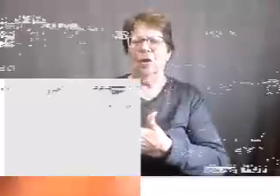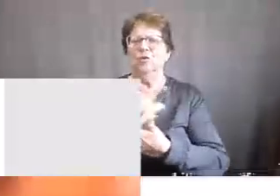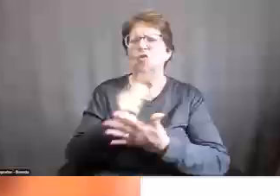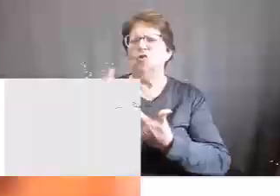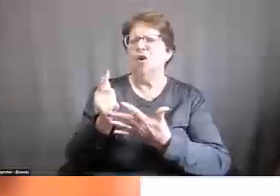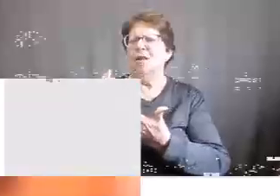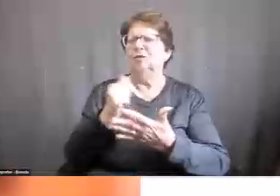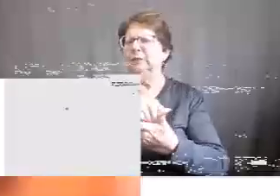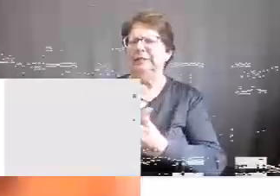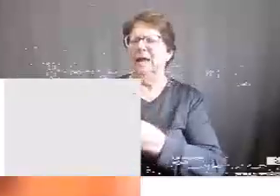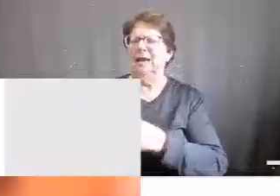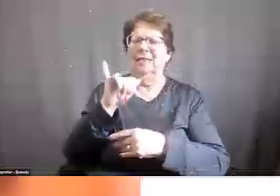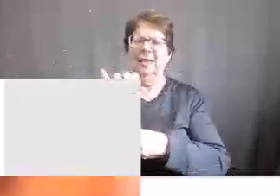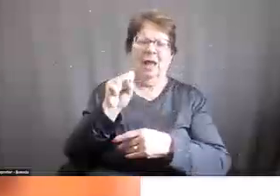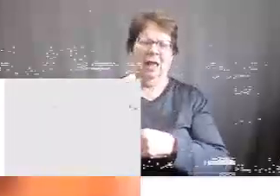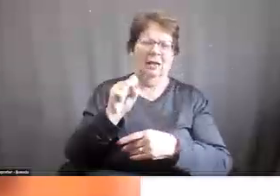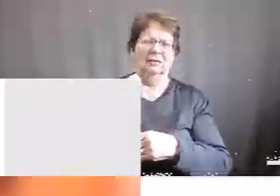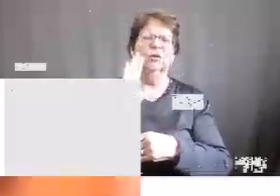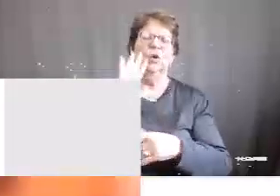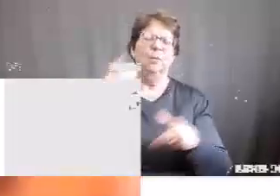Boardroom: And so it would be an administrative process.